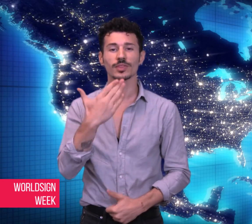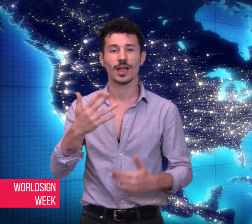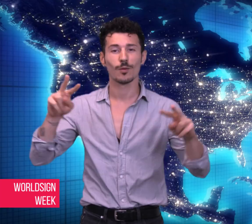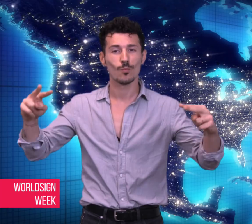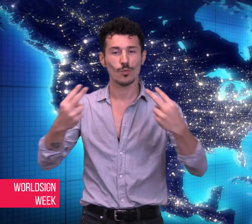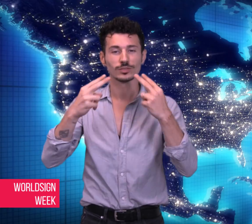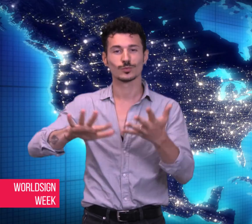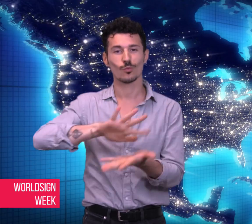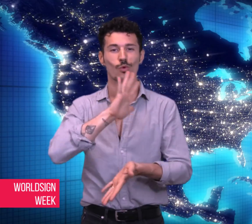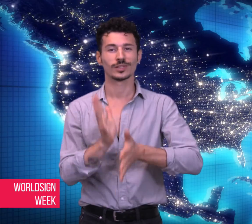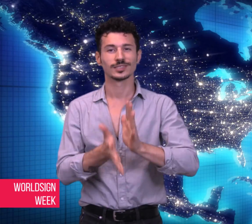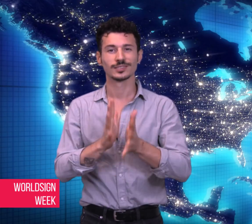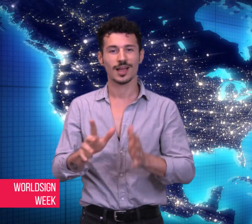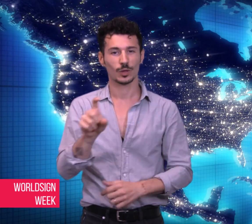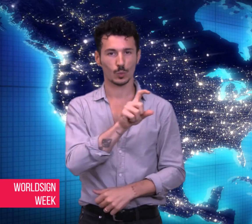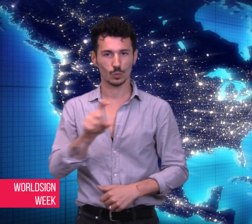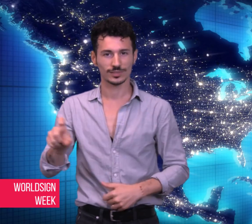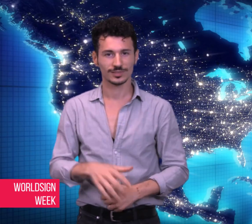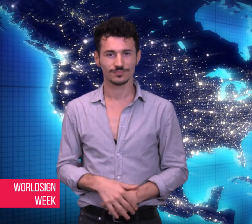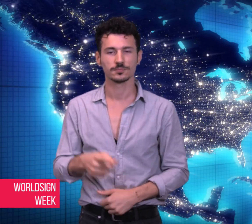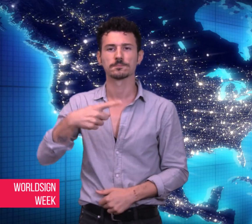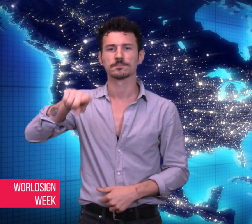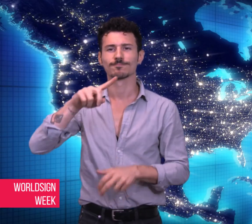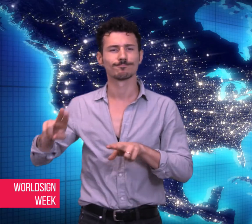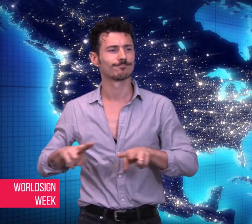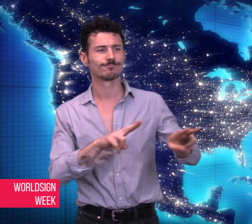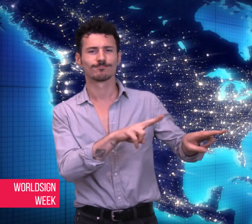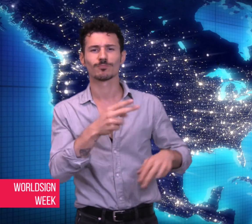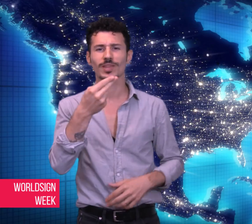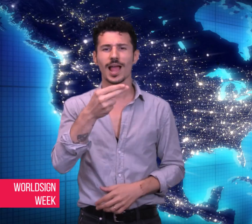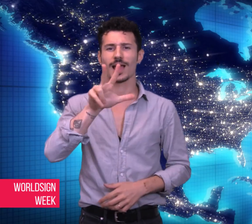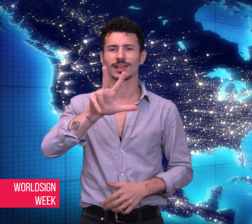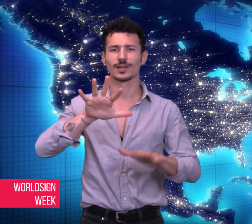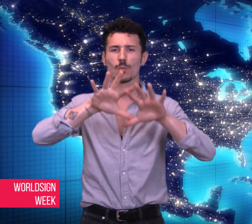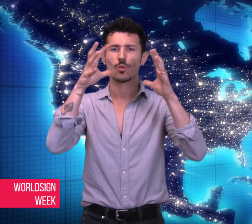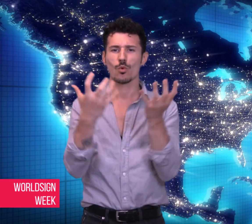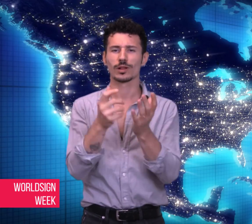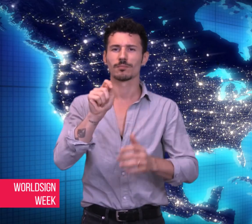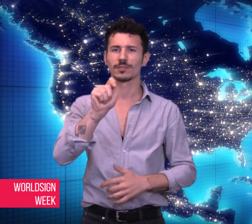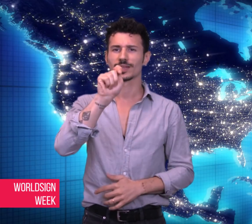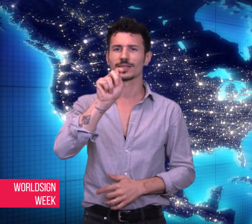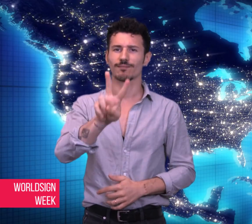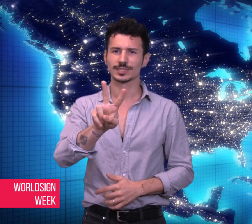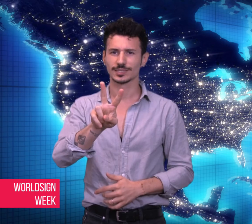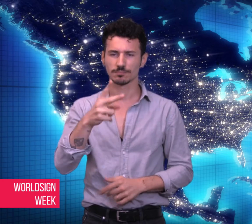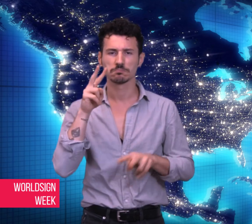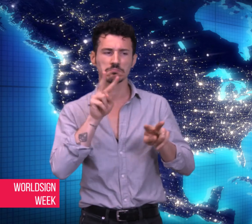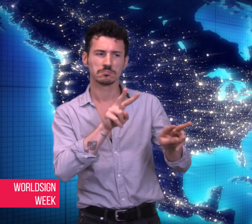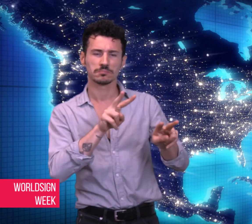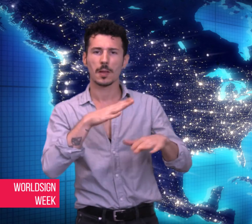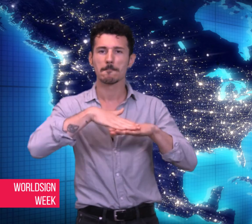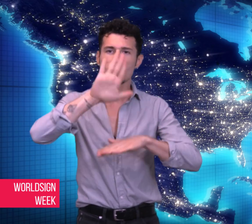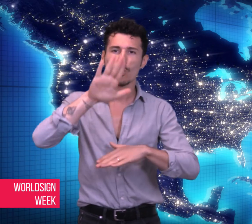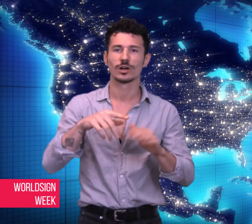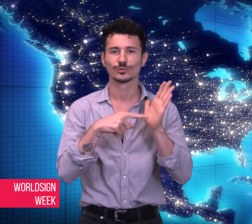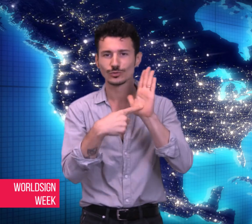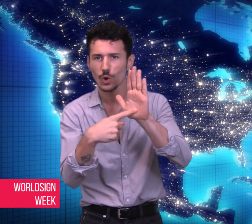Thank you for watching WorldSign Week, visit H3WORLD.TV for more shows,